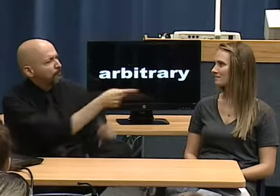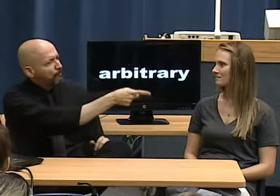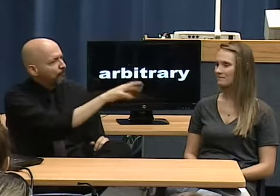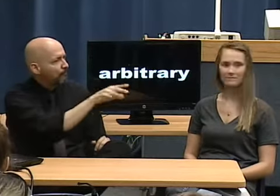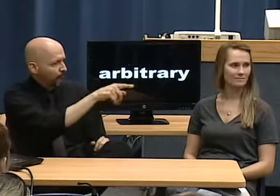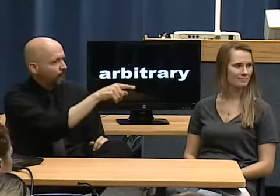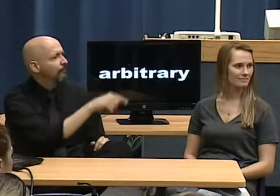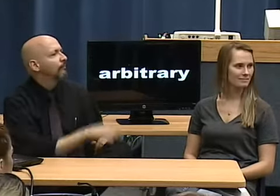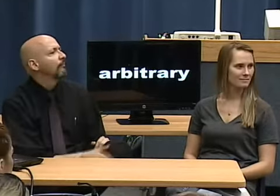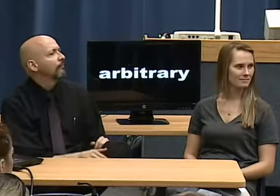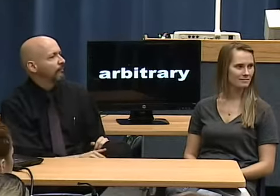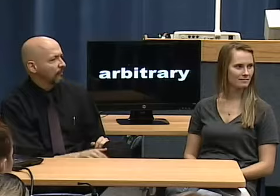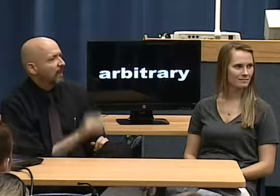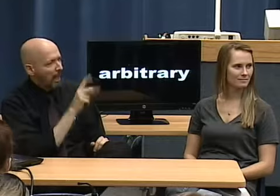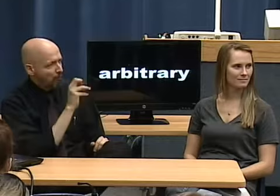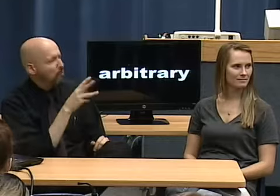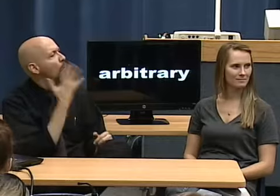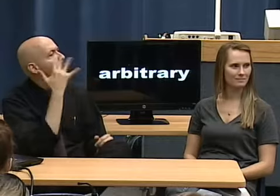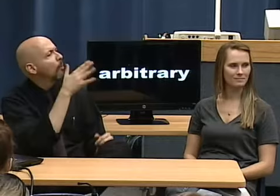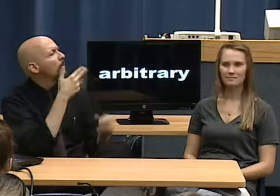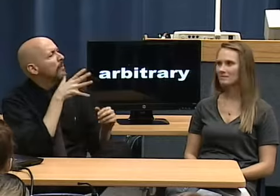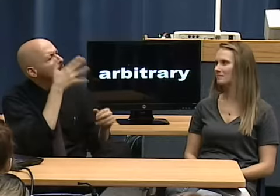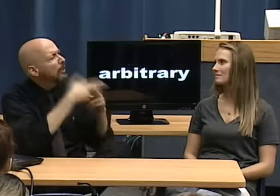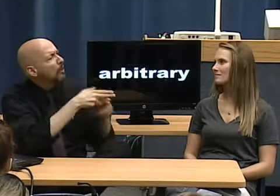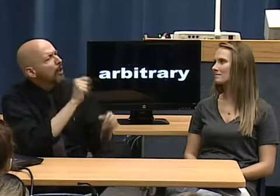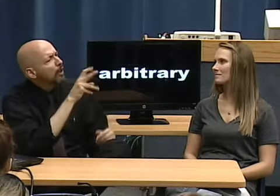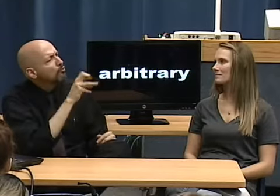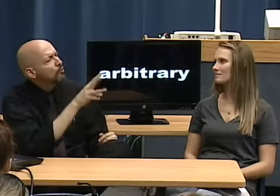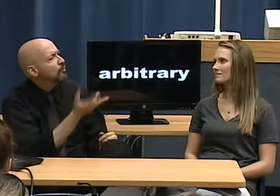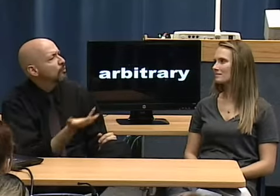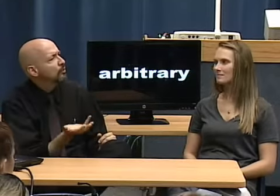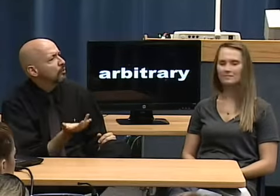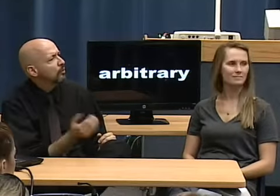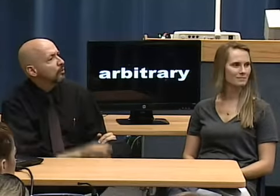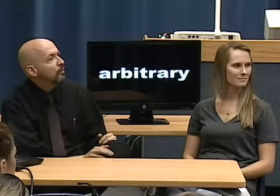Spell your name. Karen. Why did your parents give you that name?